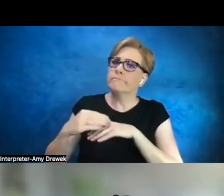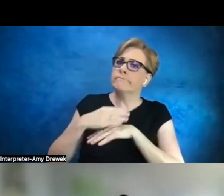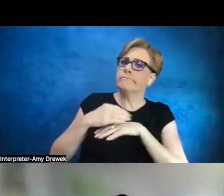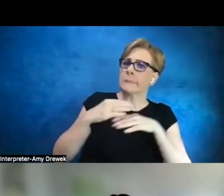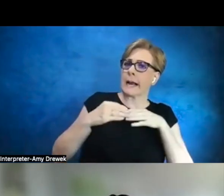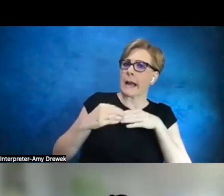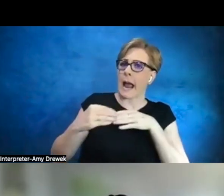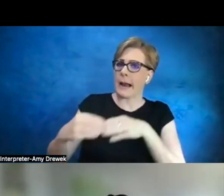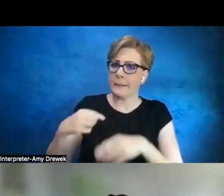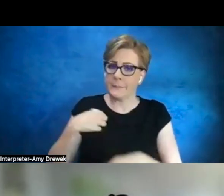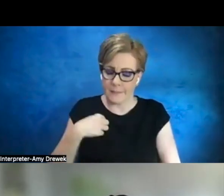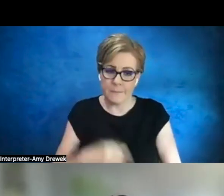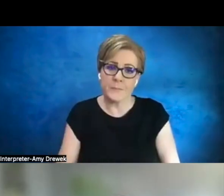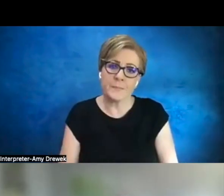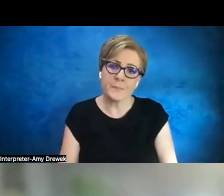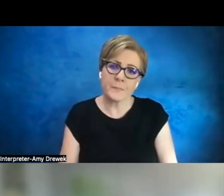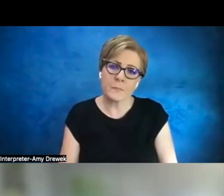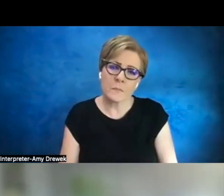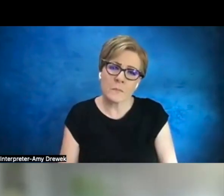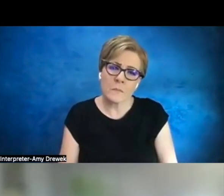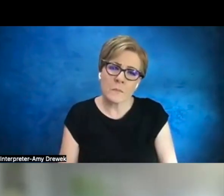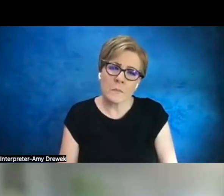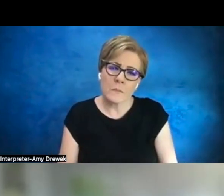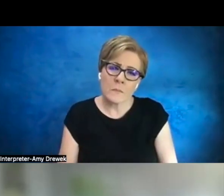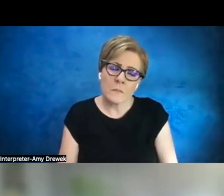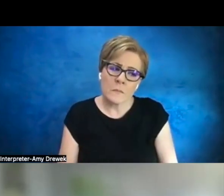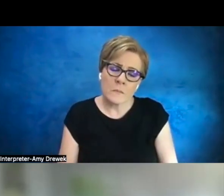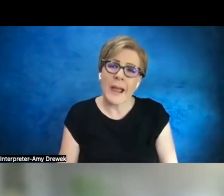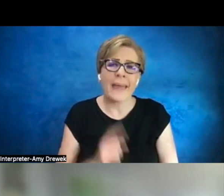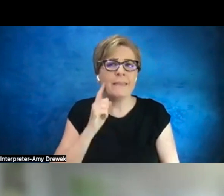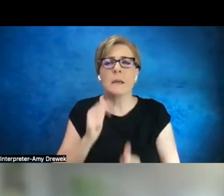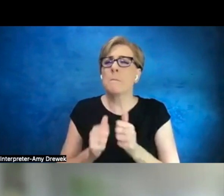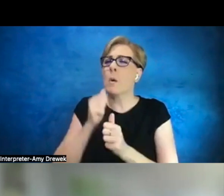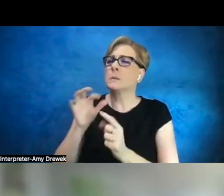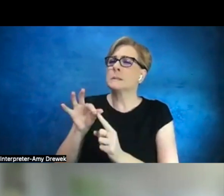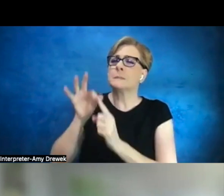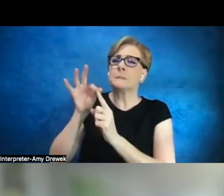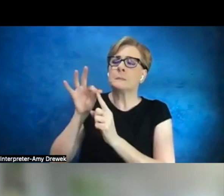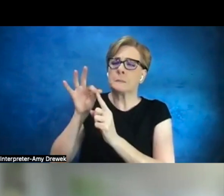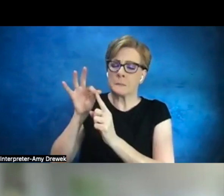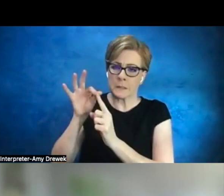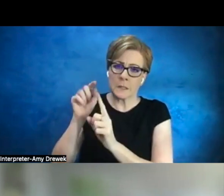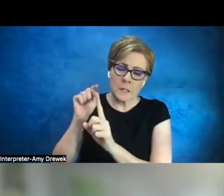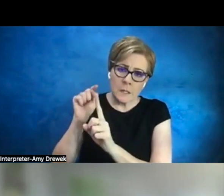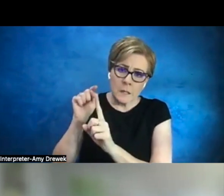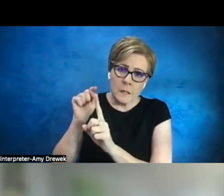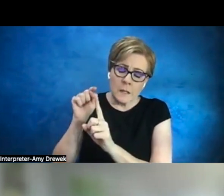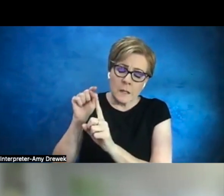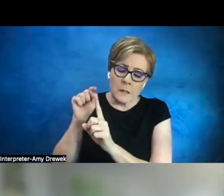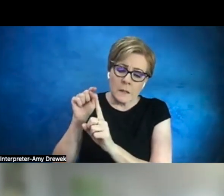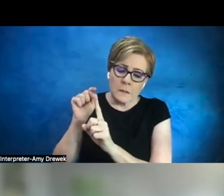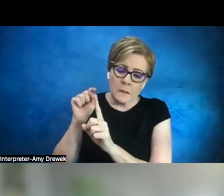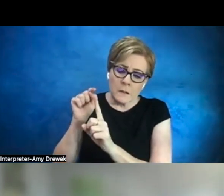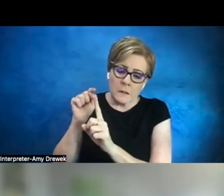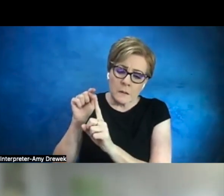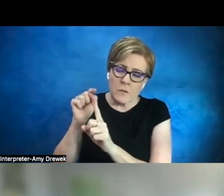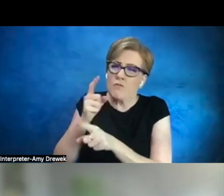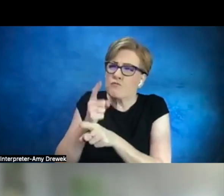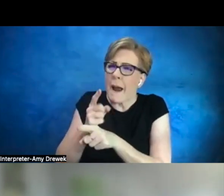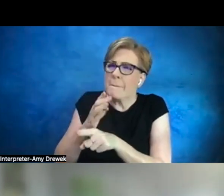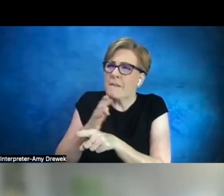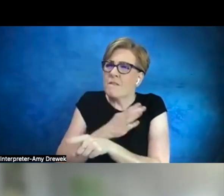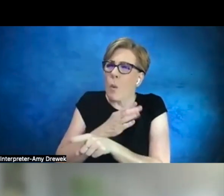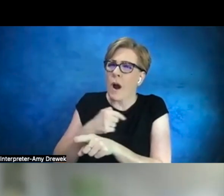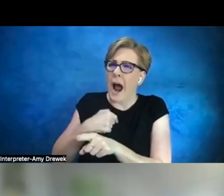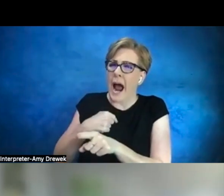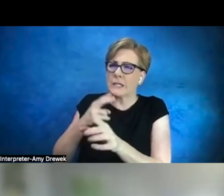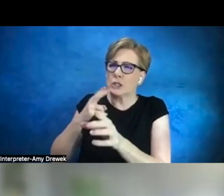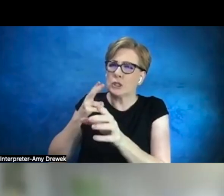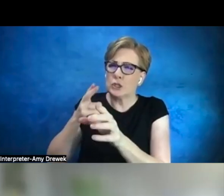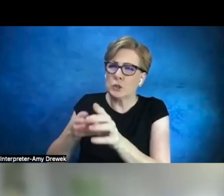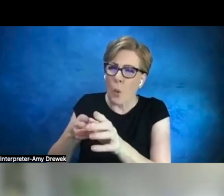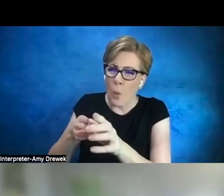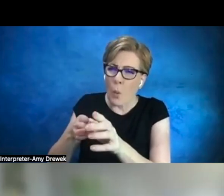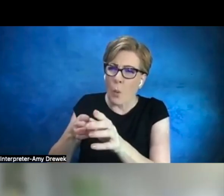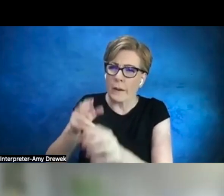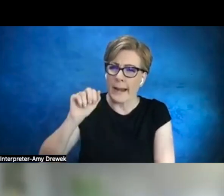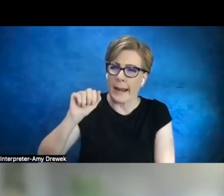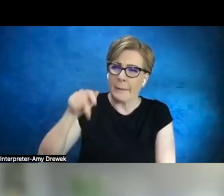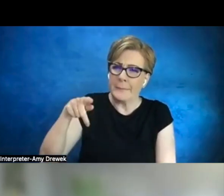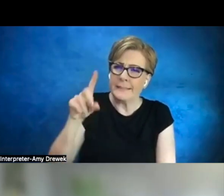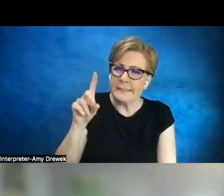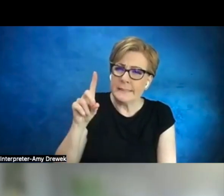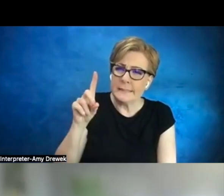But I think the most significant one was probably right before I came to AAPD. I